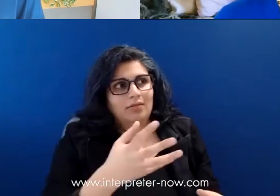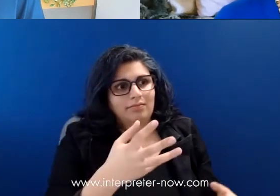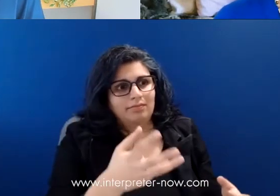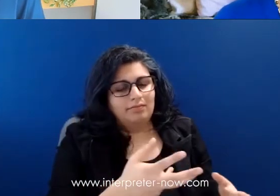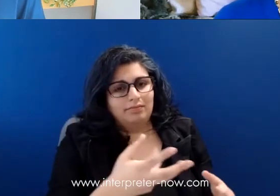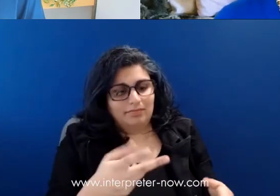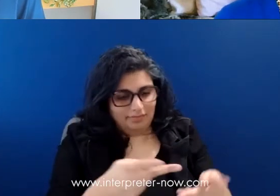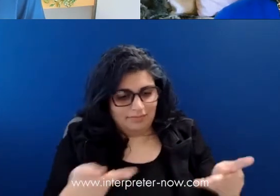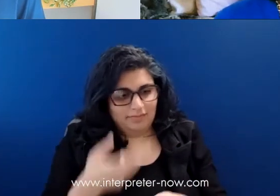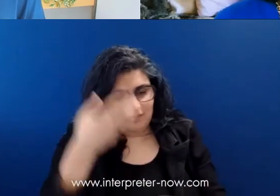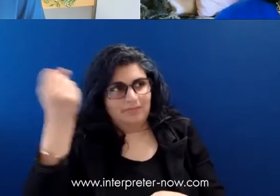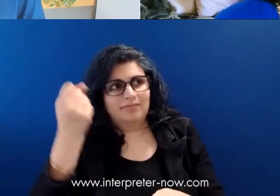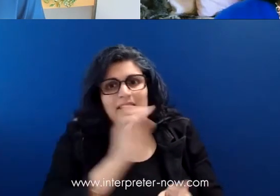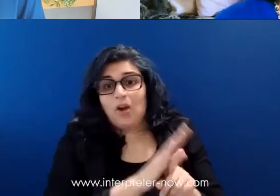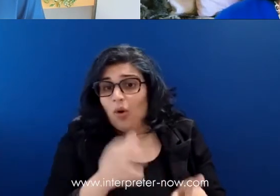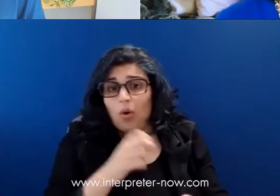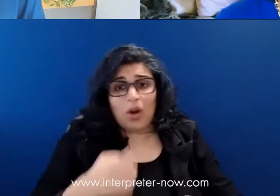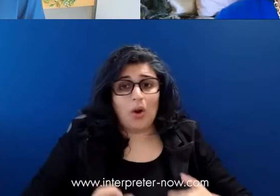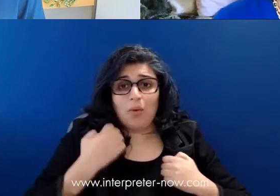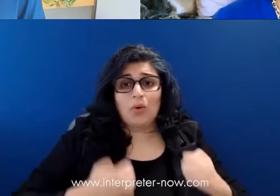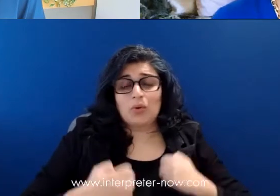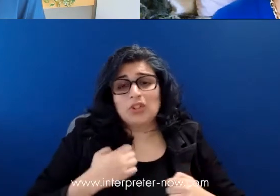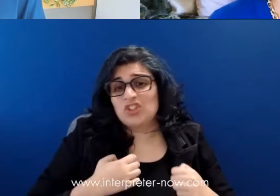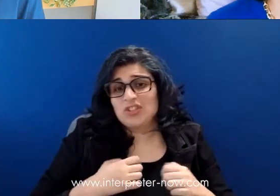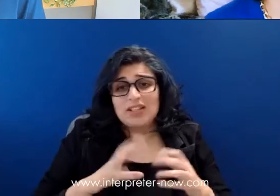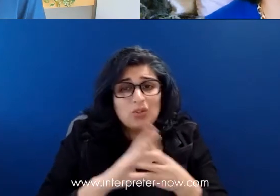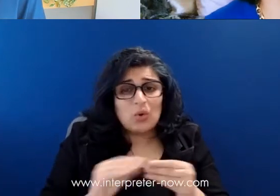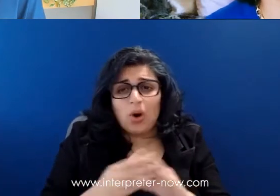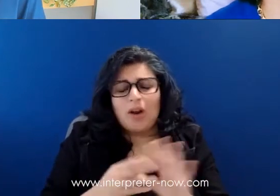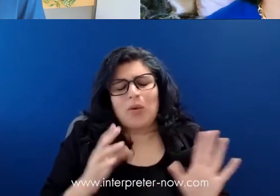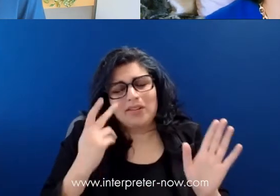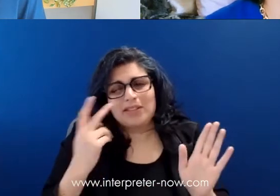So we've all seen examples of that where the person is crying because they're going through